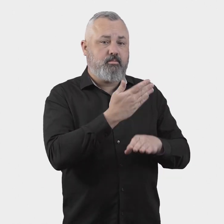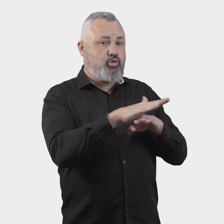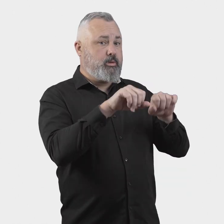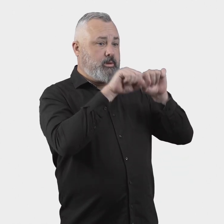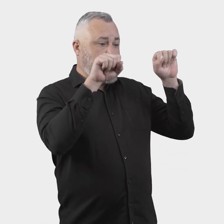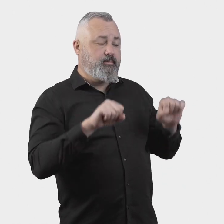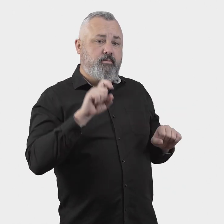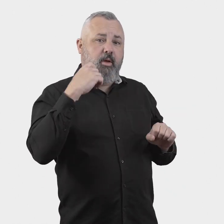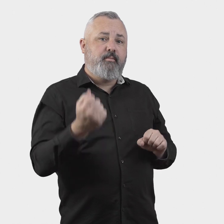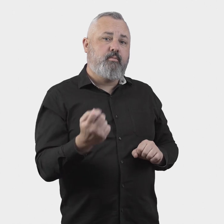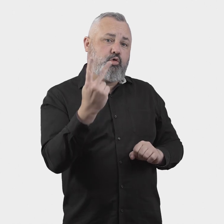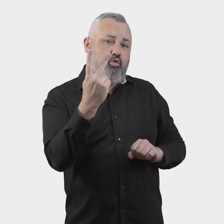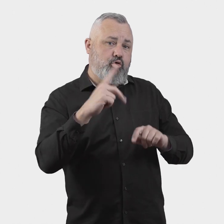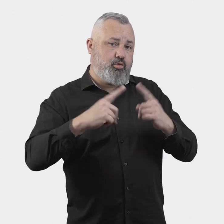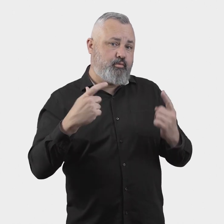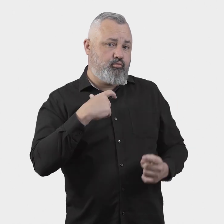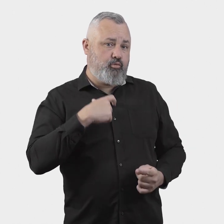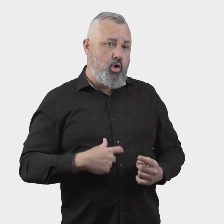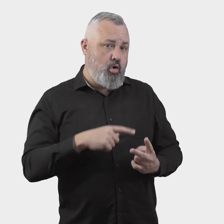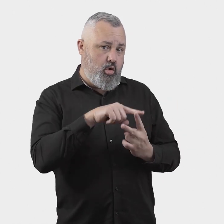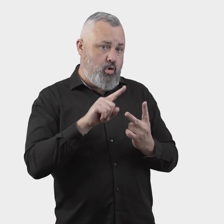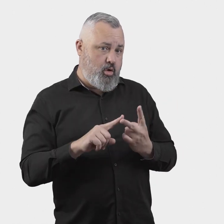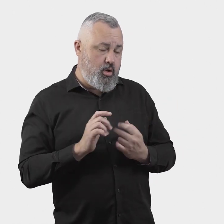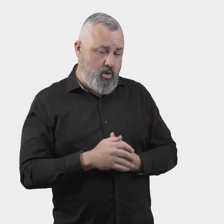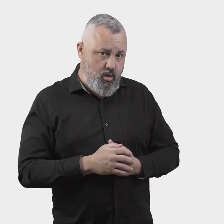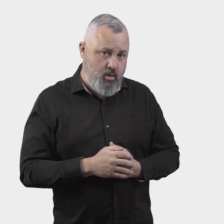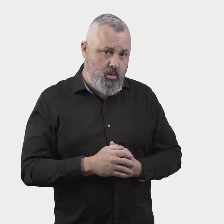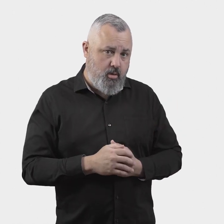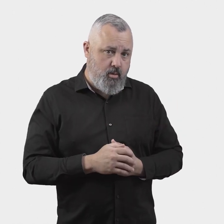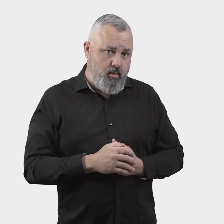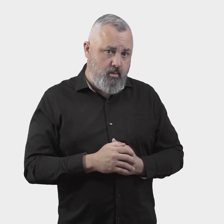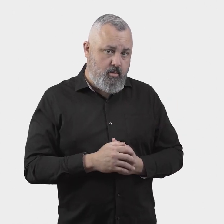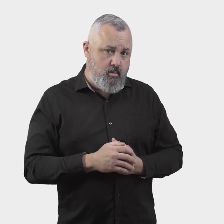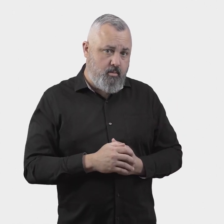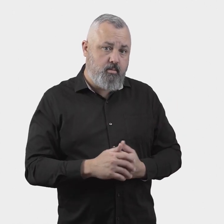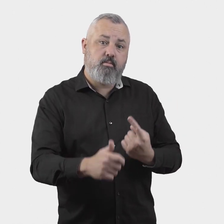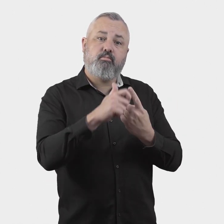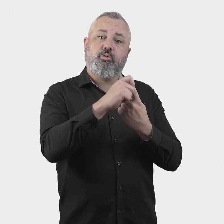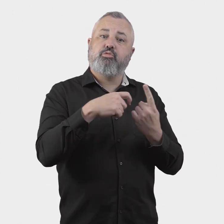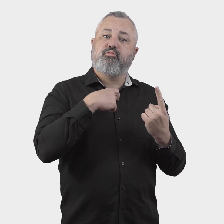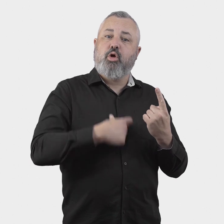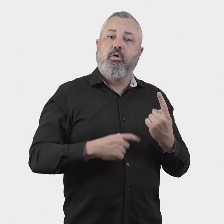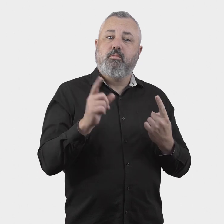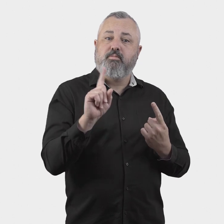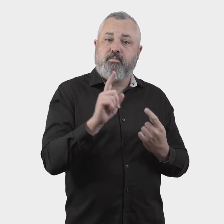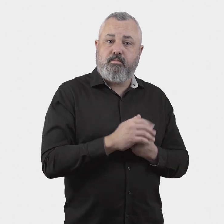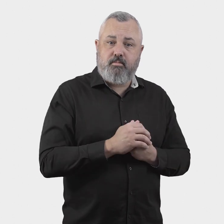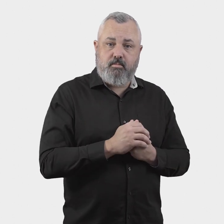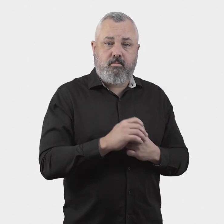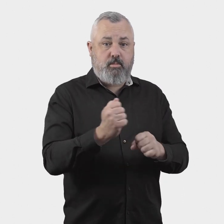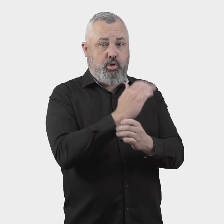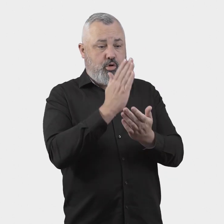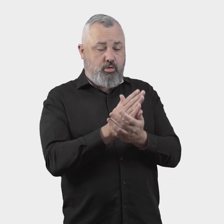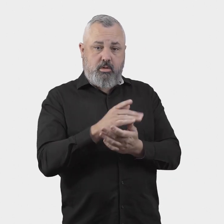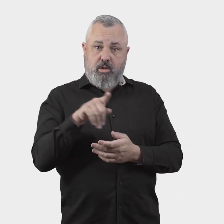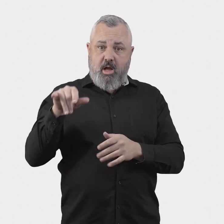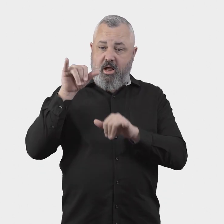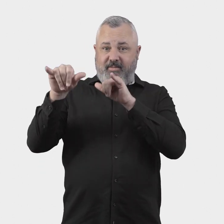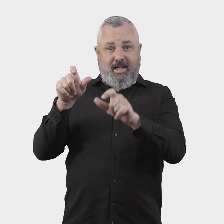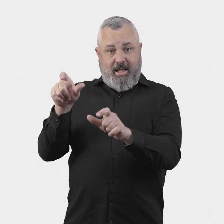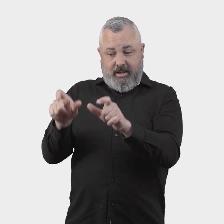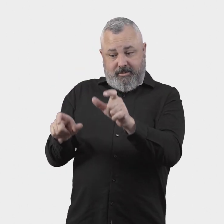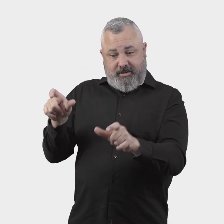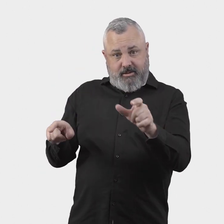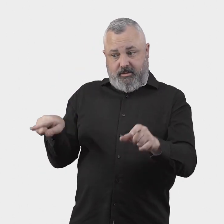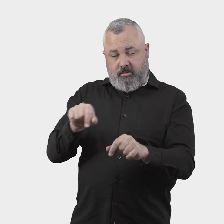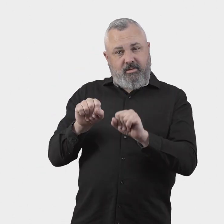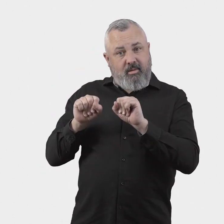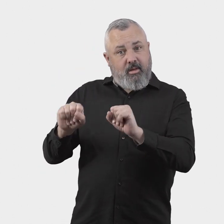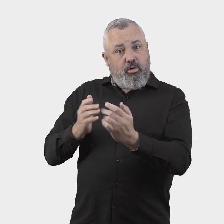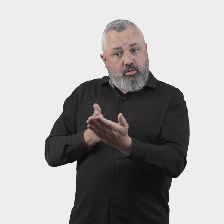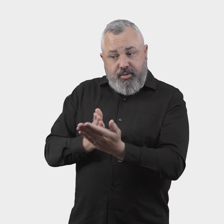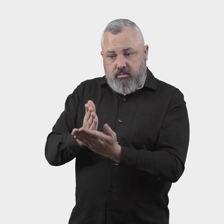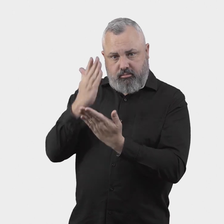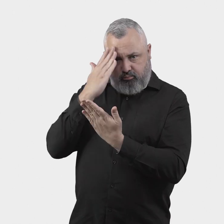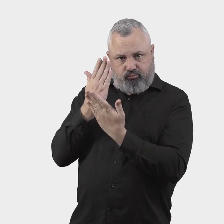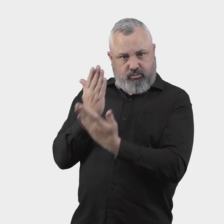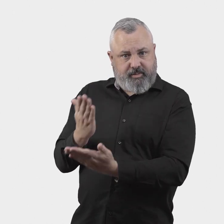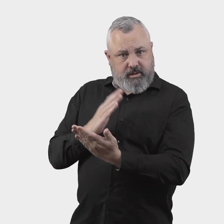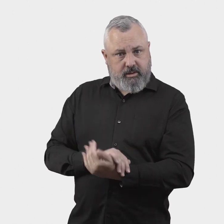Given the Aviation Industry Ombuds Scheme’s two distinct remits: protection of aviation consumer rights and